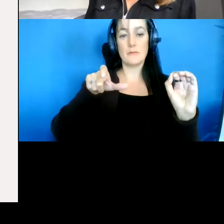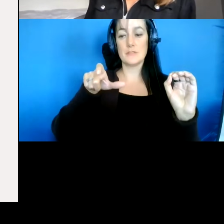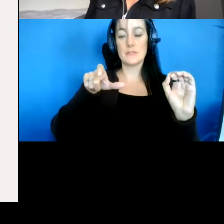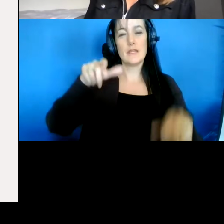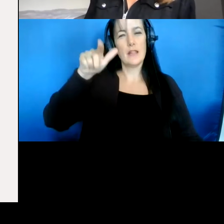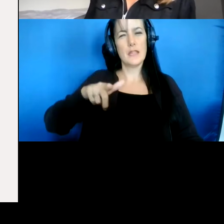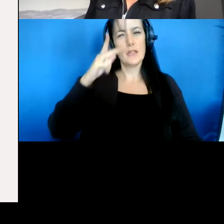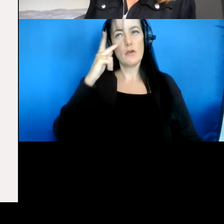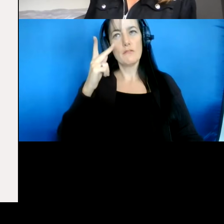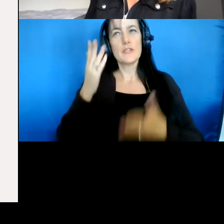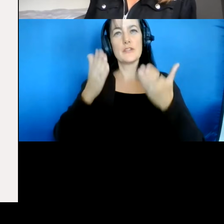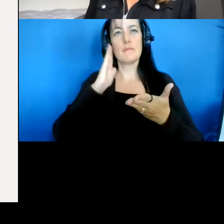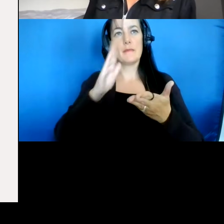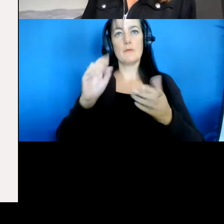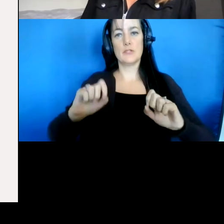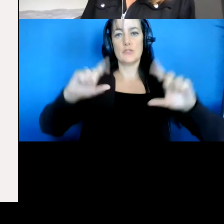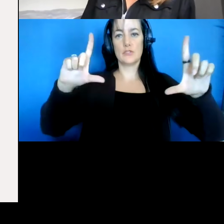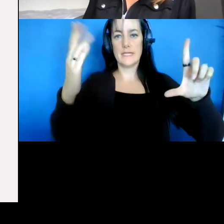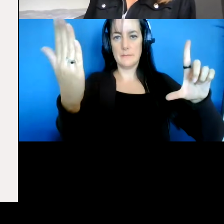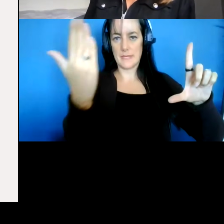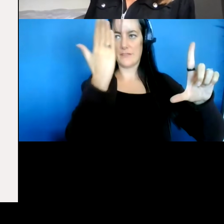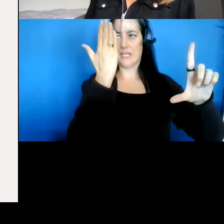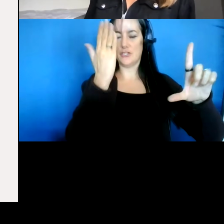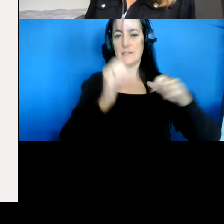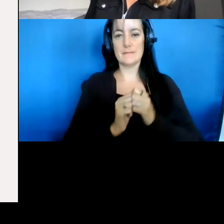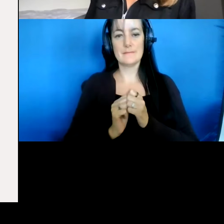and will potentially be using that mouse, people who are color-blind who might use a